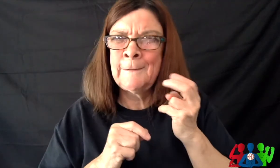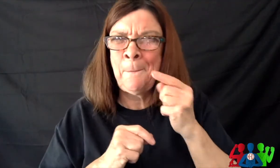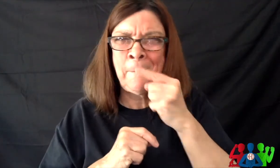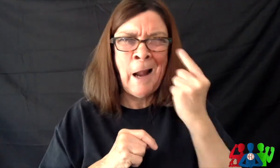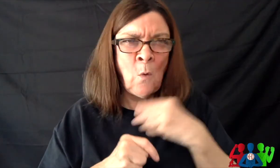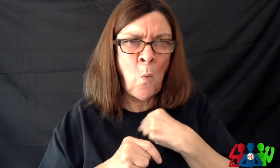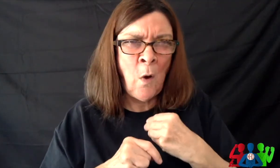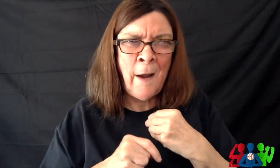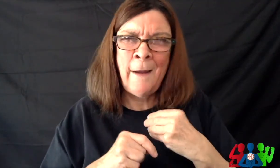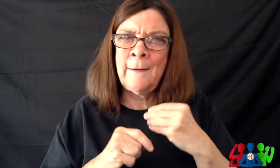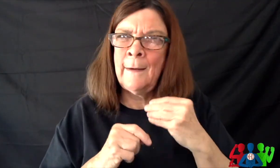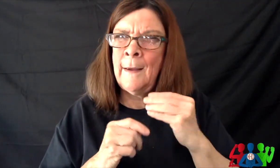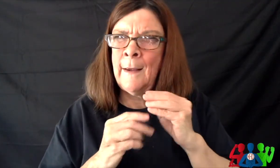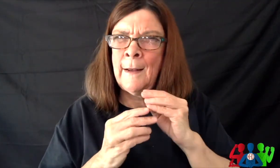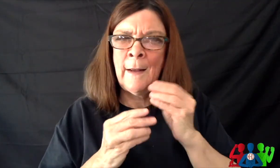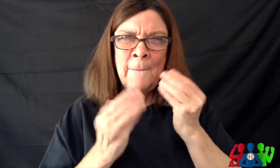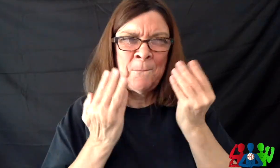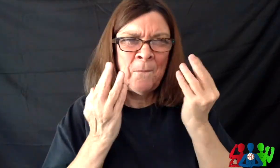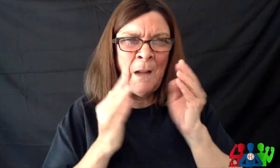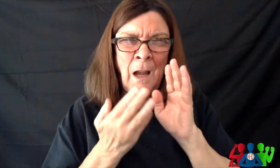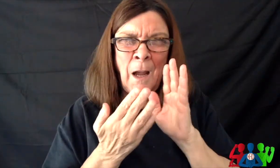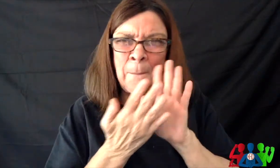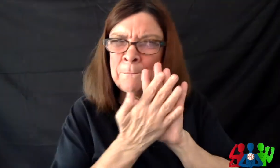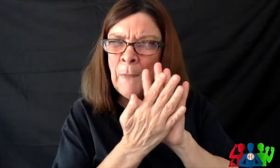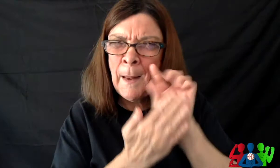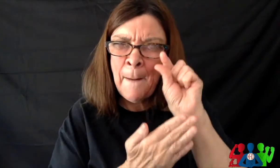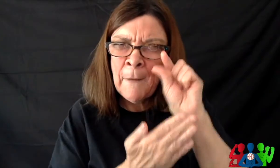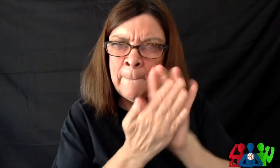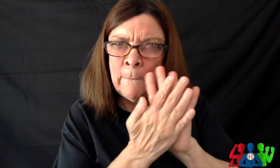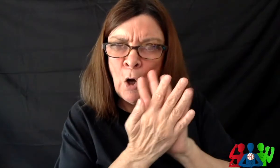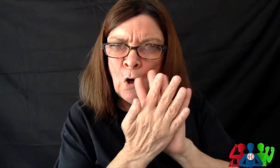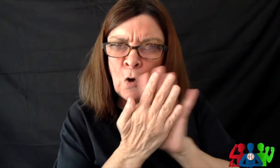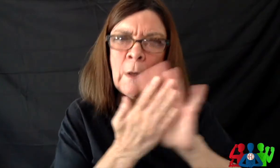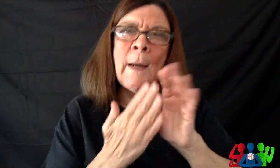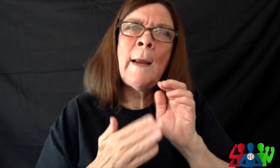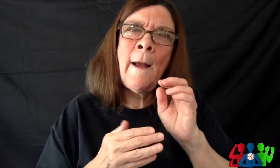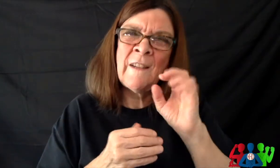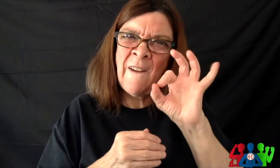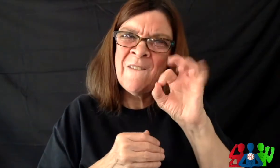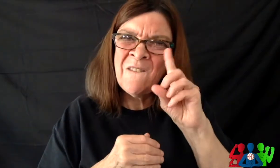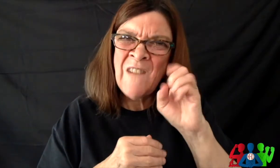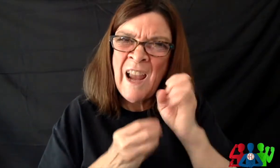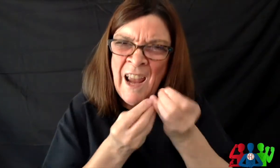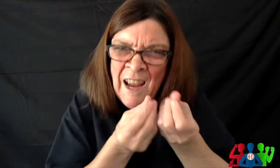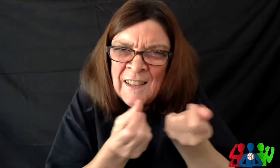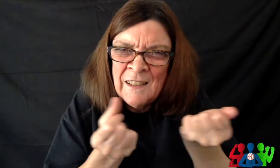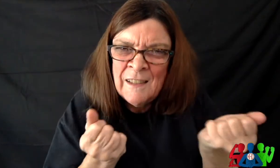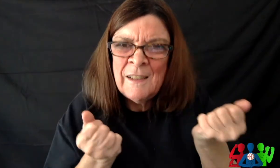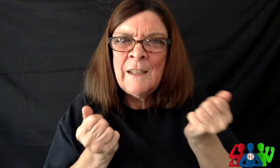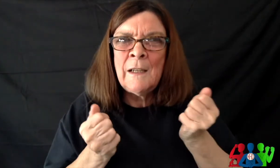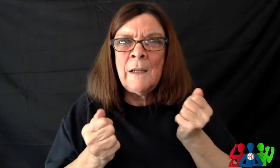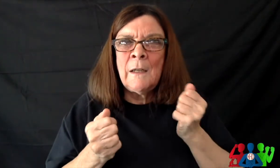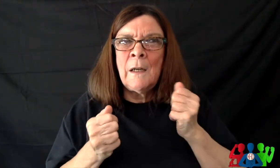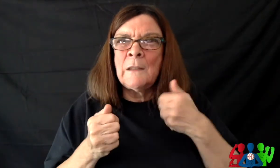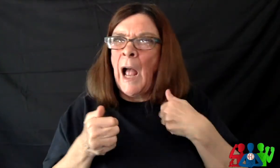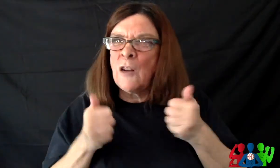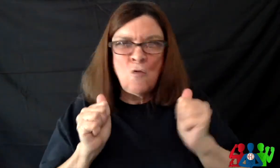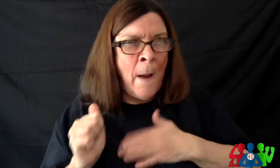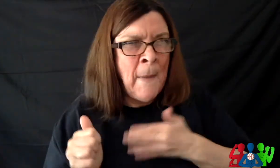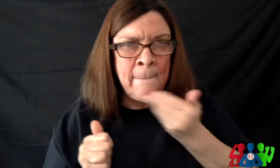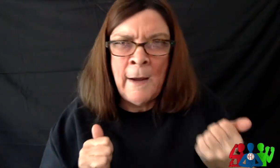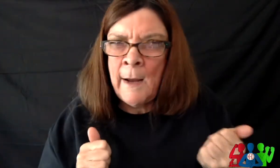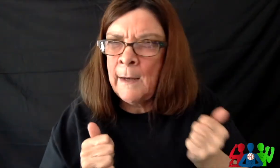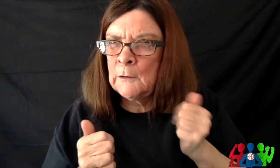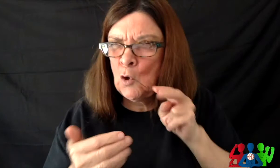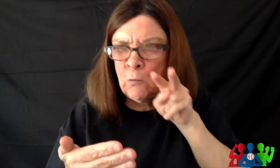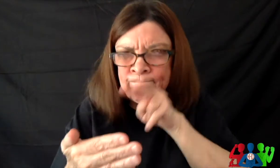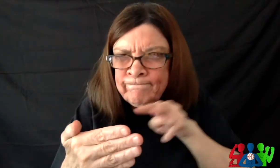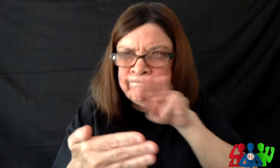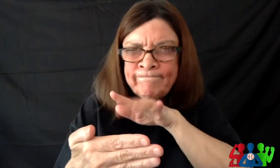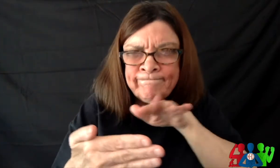Ingram is hard to see. It's black and white. It's a little bit blurry. And it has faded. So